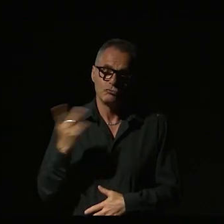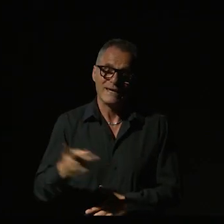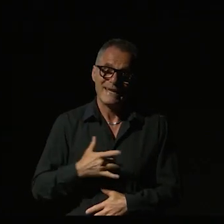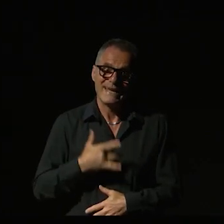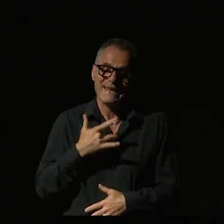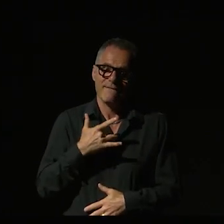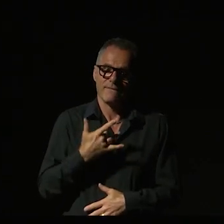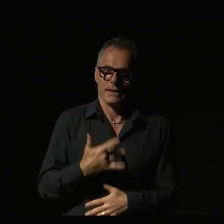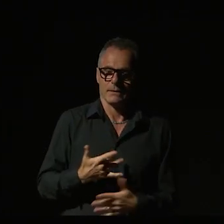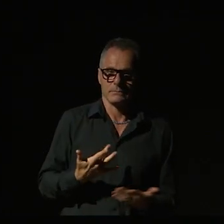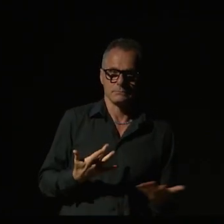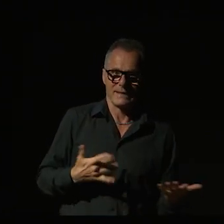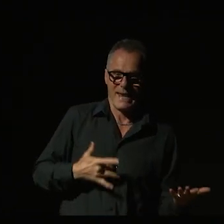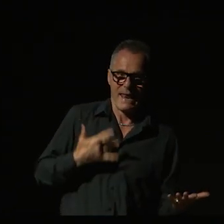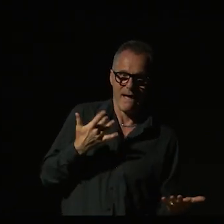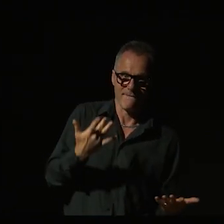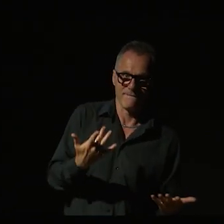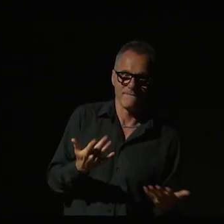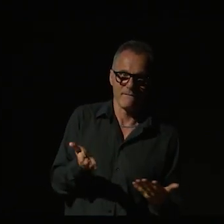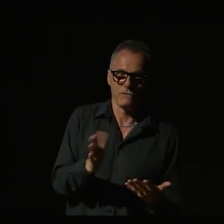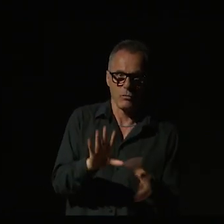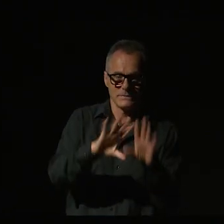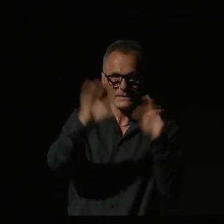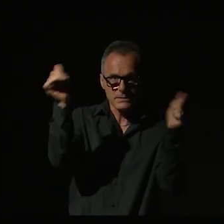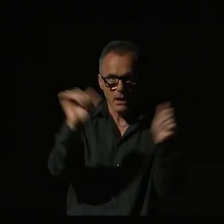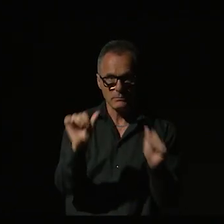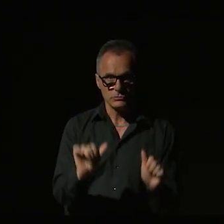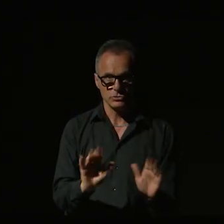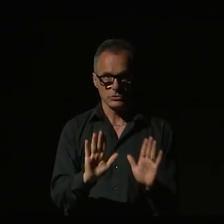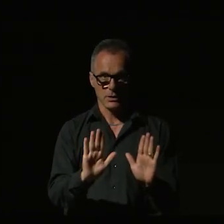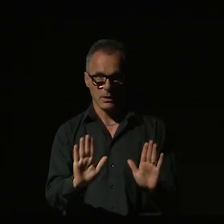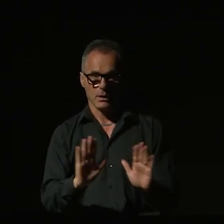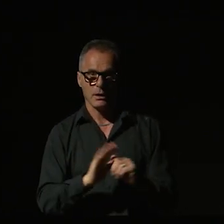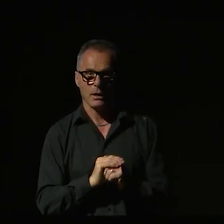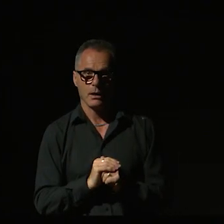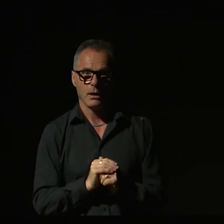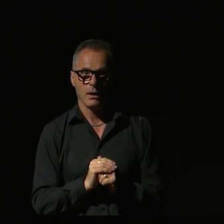into a model that is stone, that is no directed gaze.